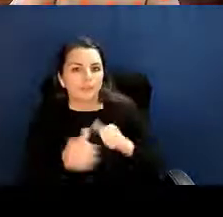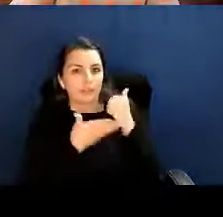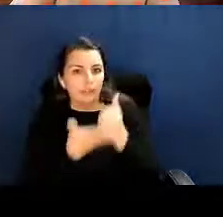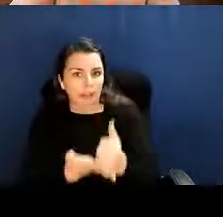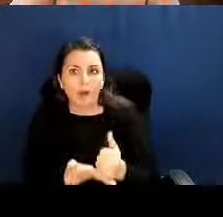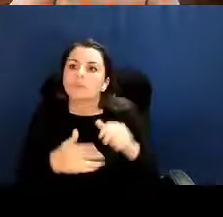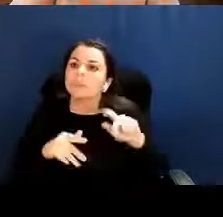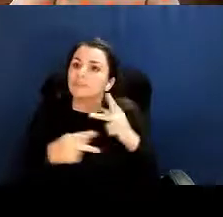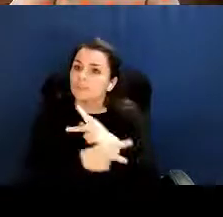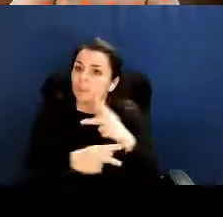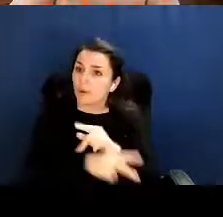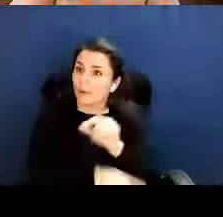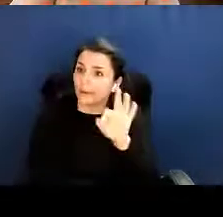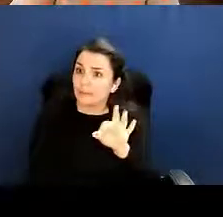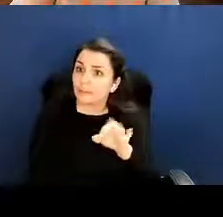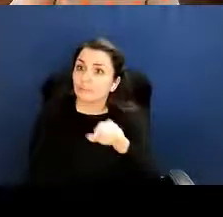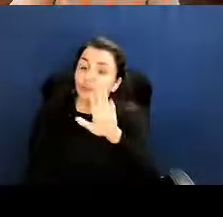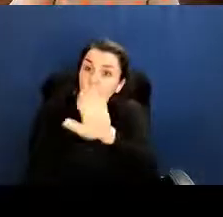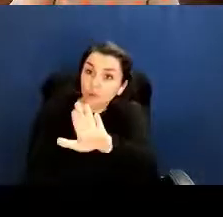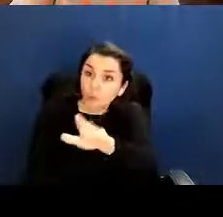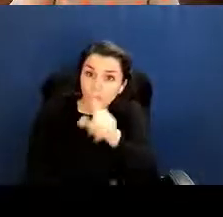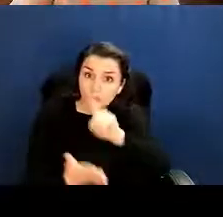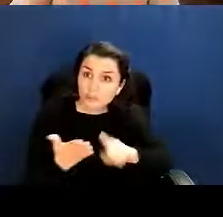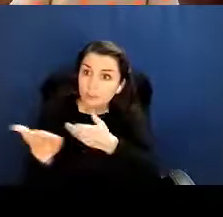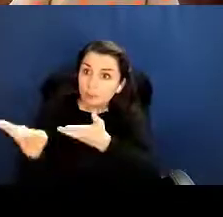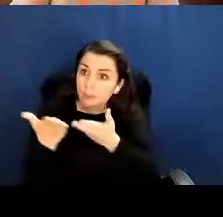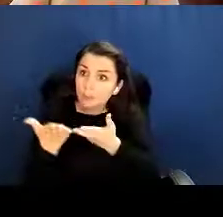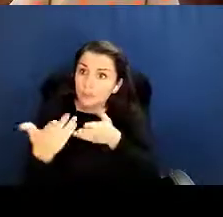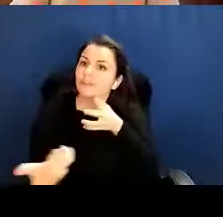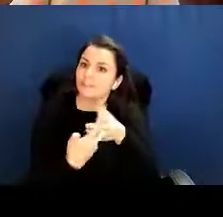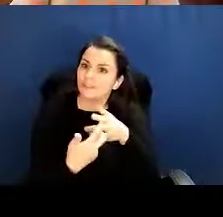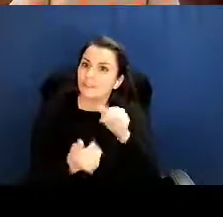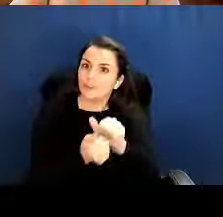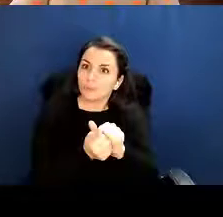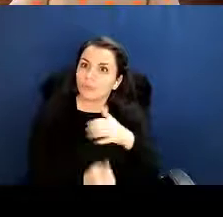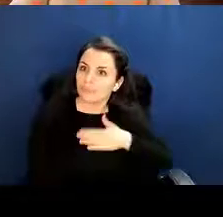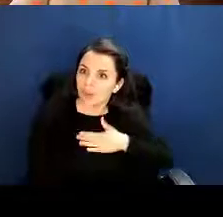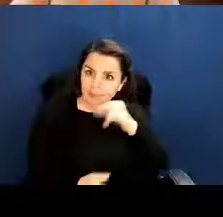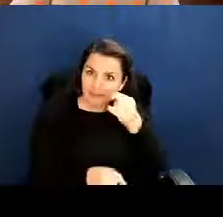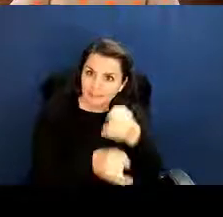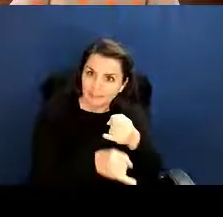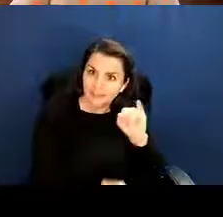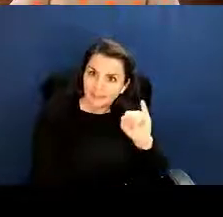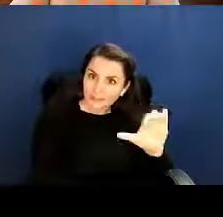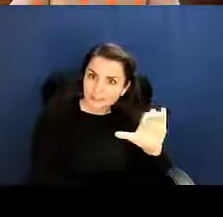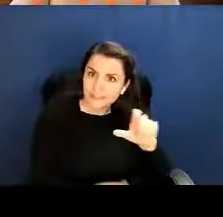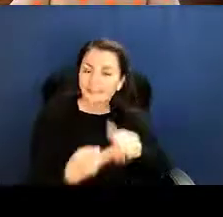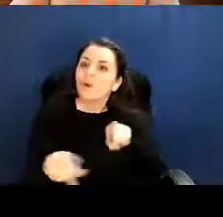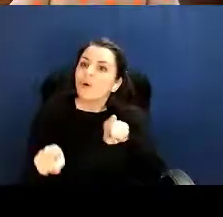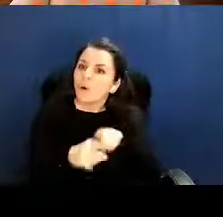is a good fit for my institute and for this funding announcement. I can also give you some thoughts about